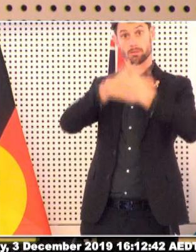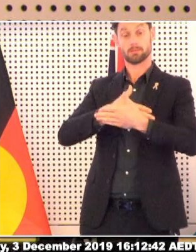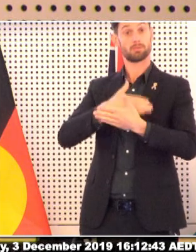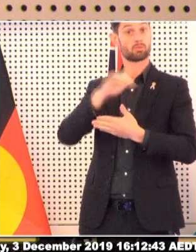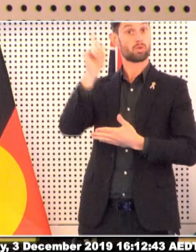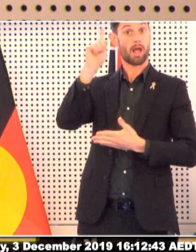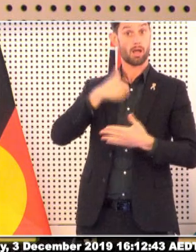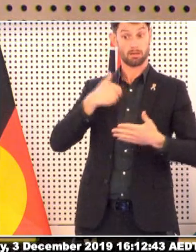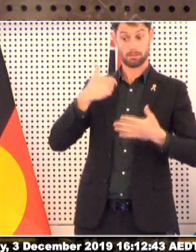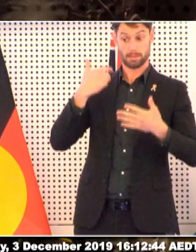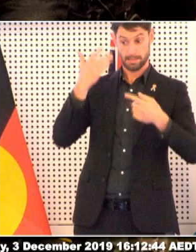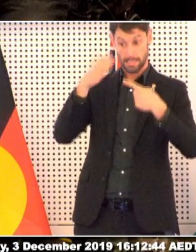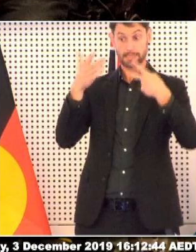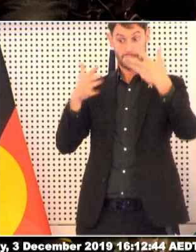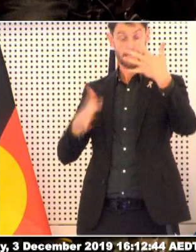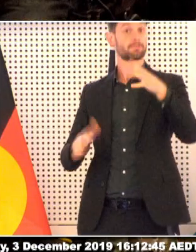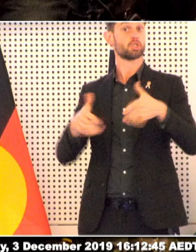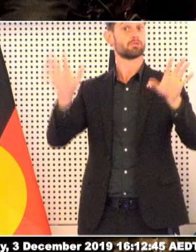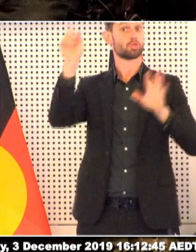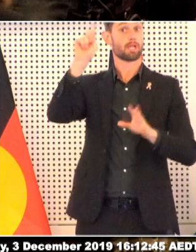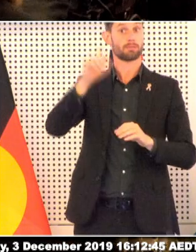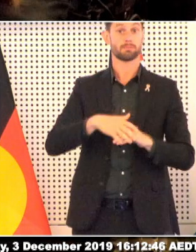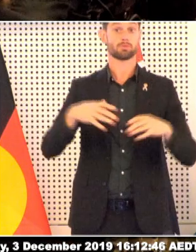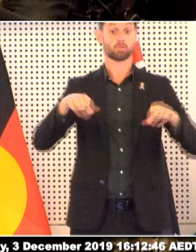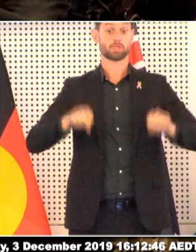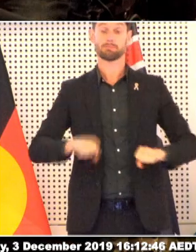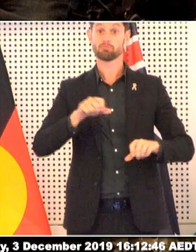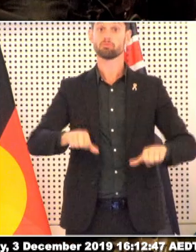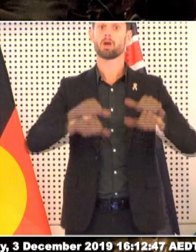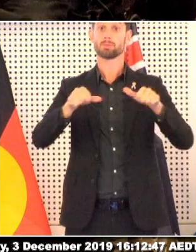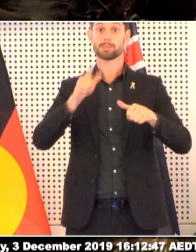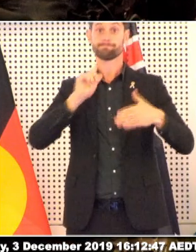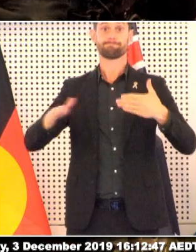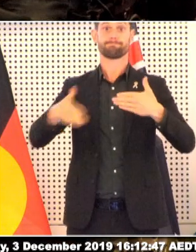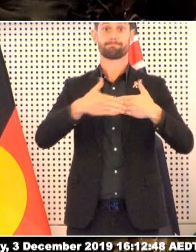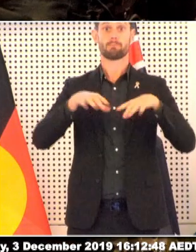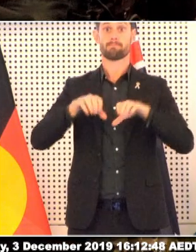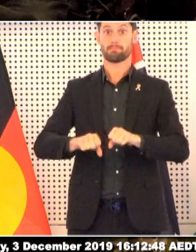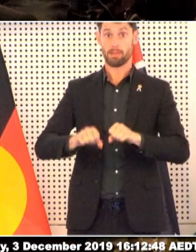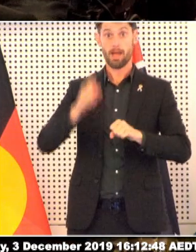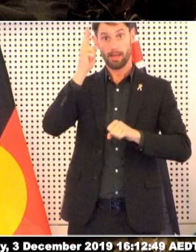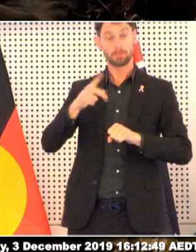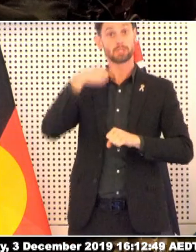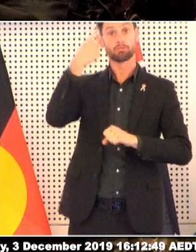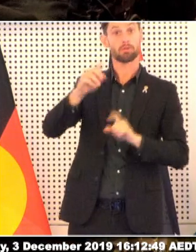All right. Thank you. We will then adjourn until 10 am - - - Yes. - tomorrow, when we will resume with evidence.